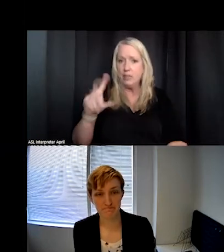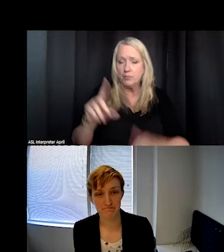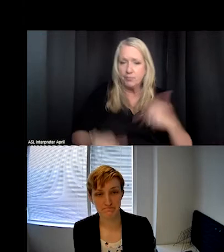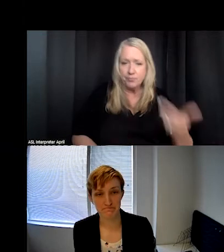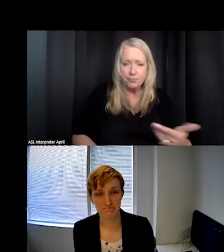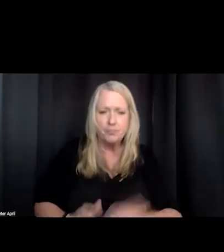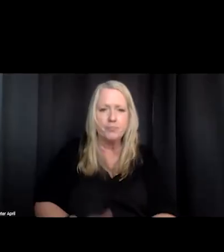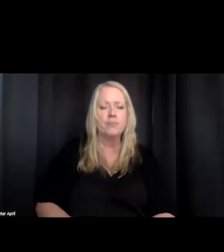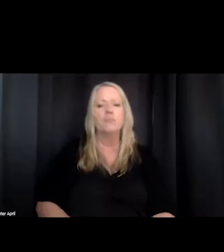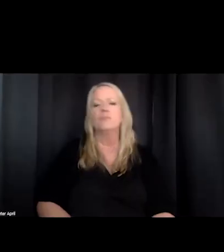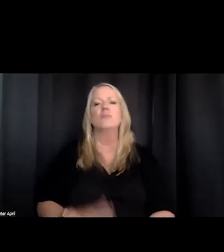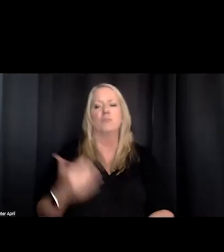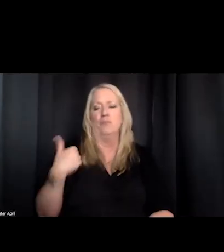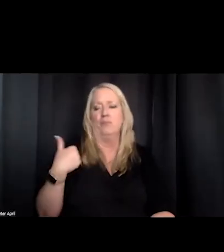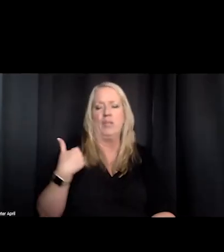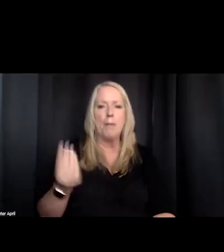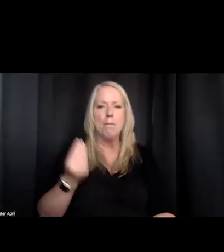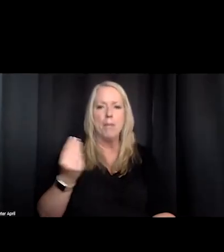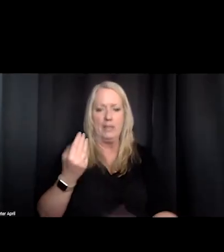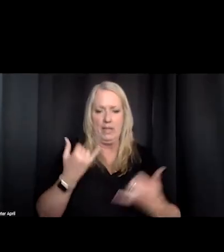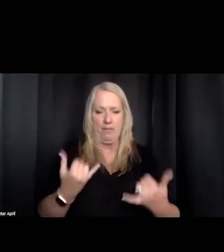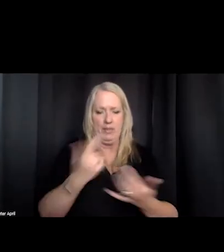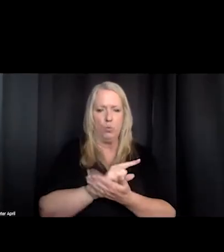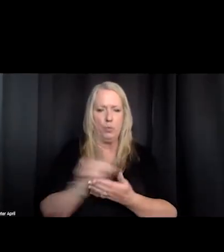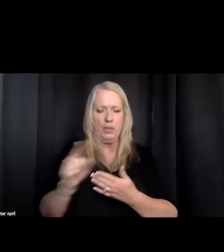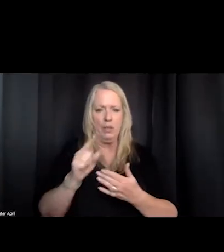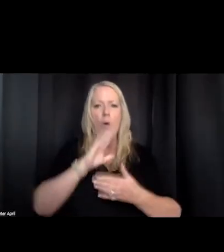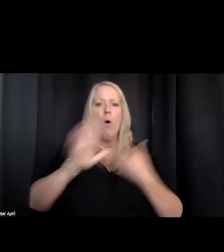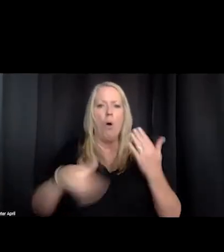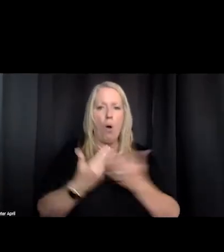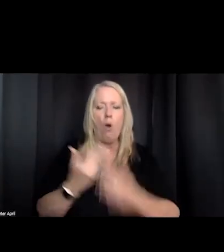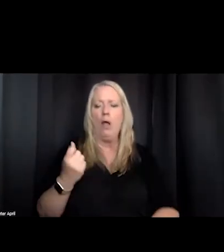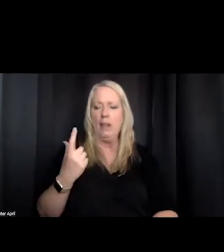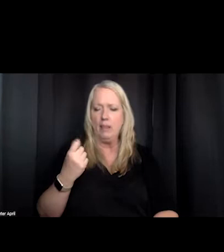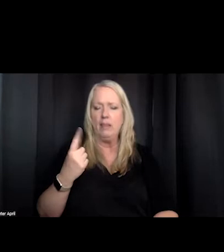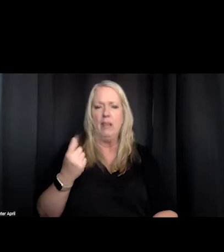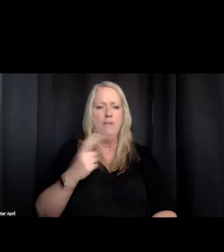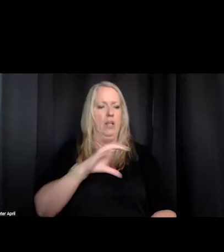AS OF MONDAY OF THIS WEEK, ALL 11 LAW ENFORMENT AGENCIES IN OUR REGION